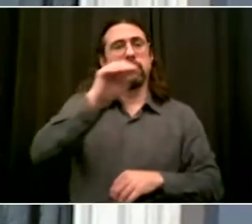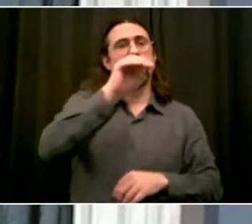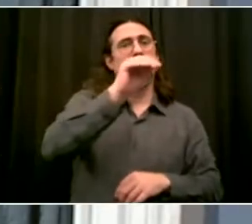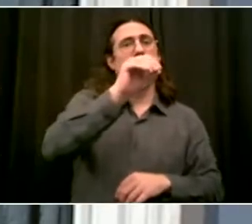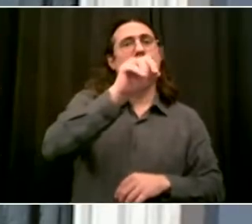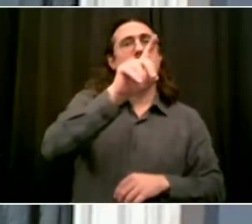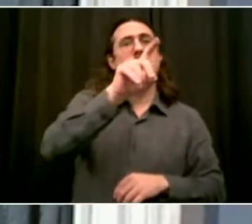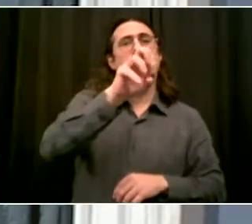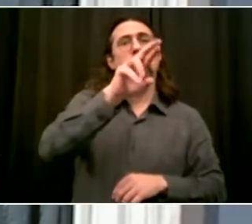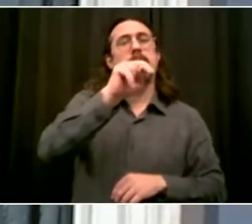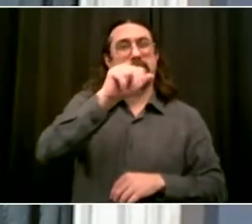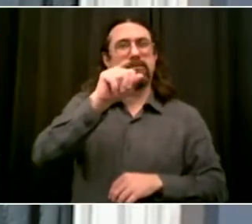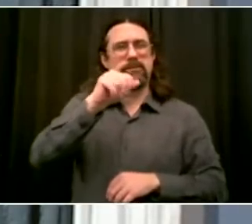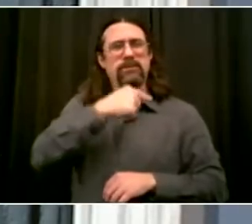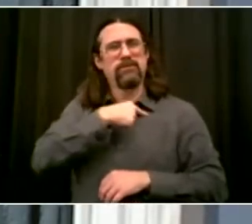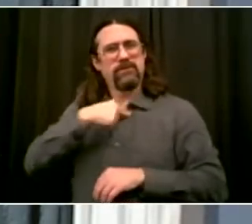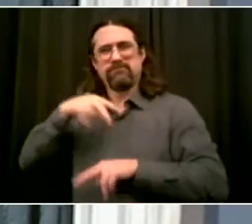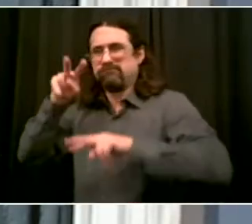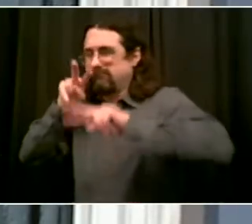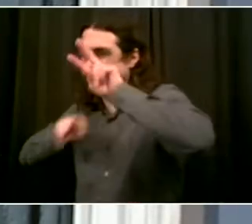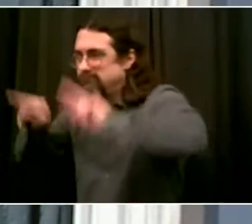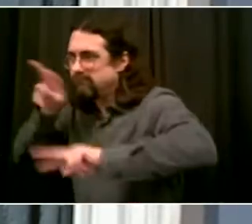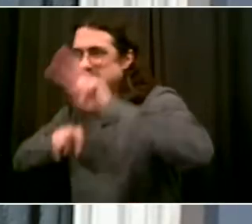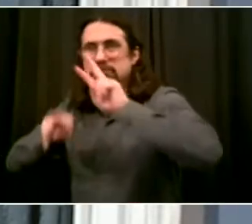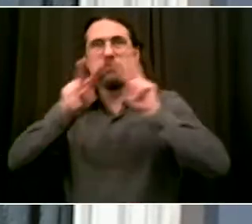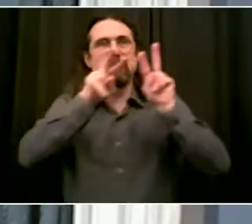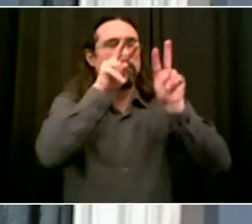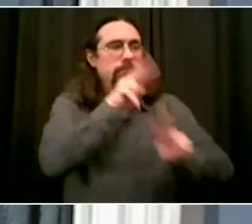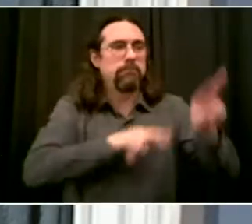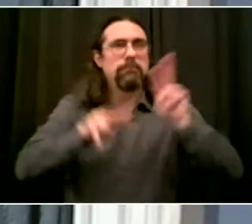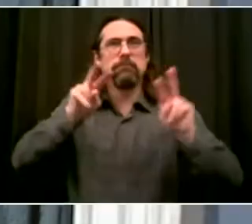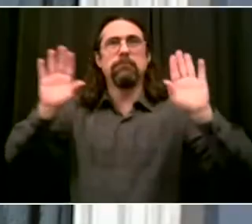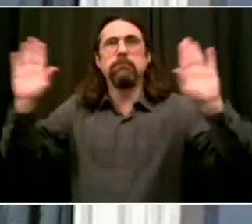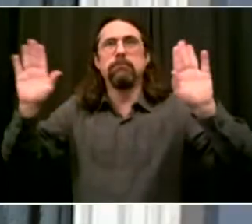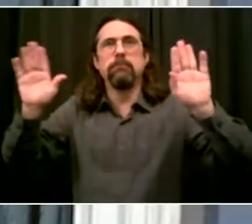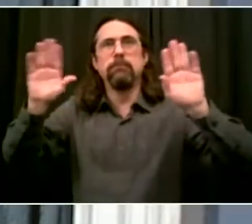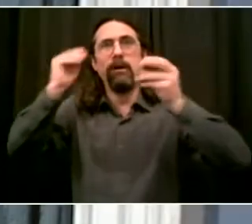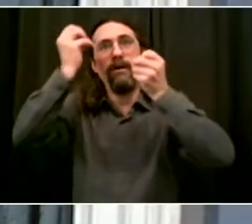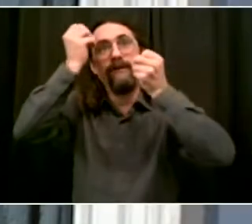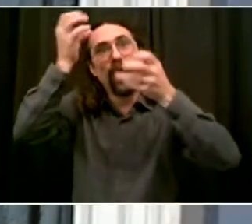AS IT'S SHARED. RIGHT NOW WE HAVE SOME PRELIMINARY INDICATATIONSS FROMM